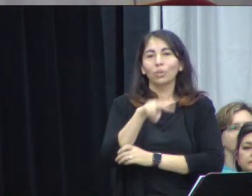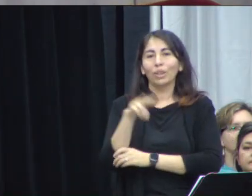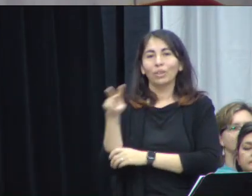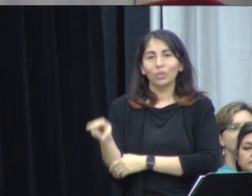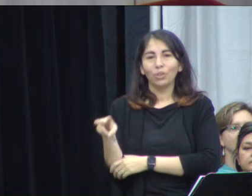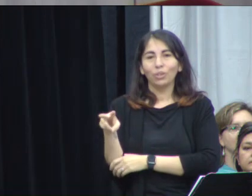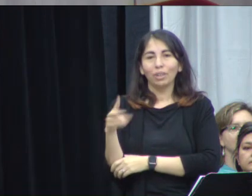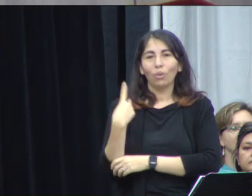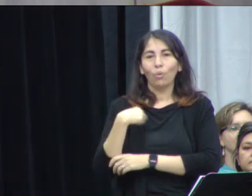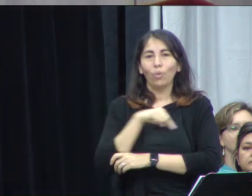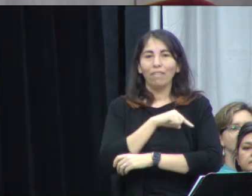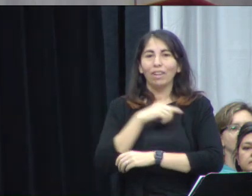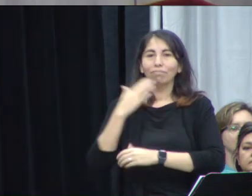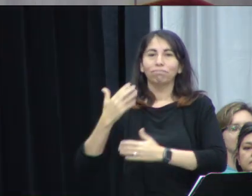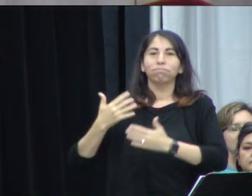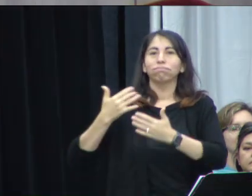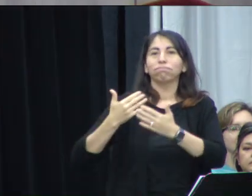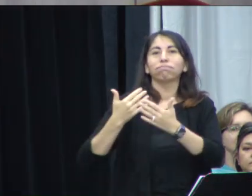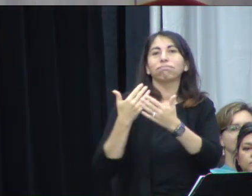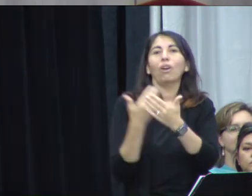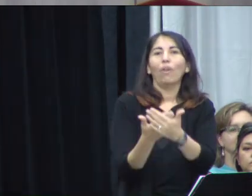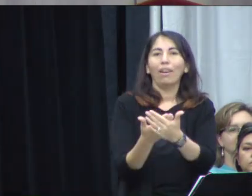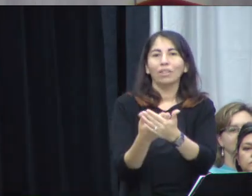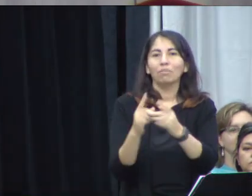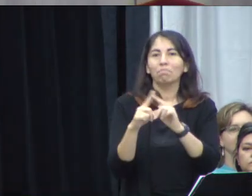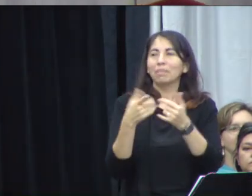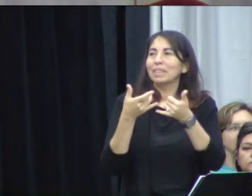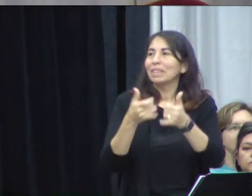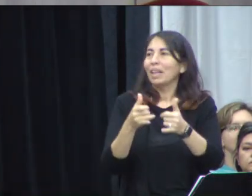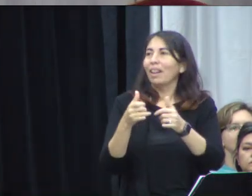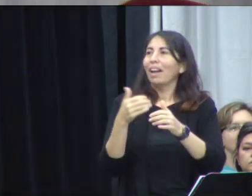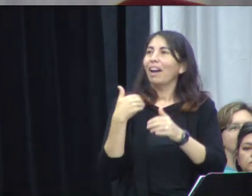We have made it this far and we still have a long way to go.